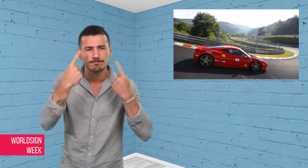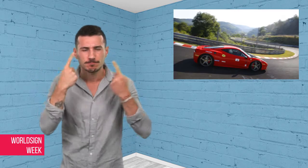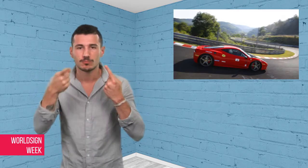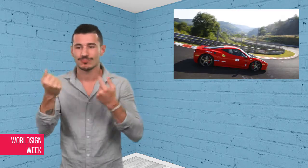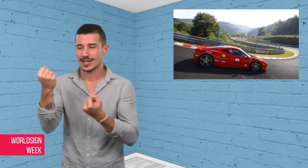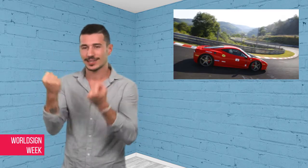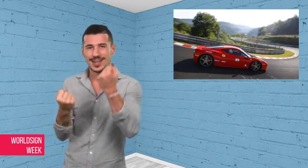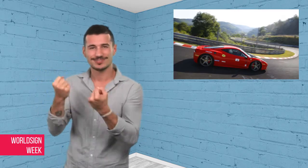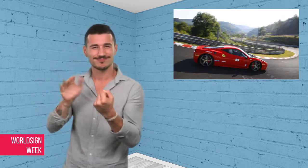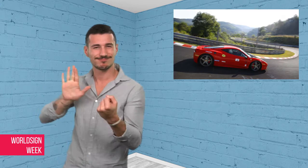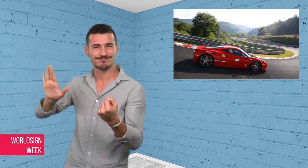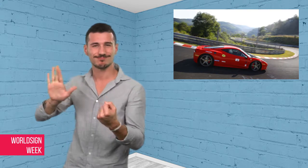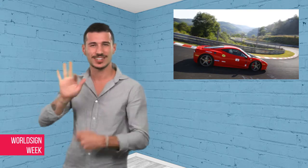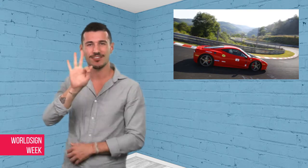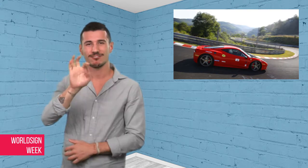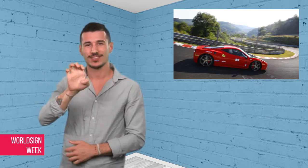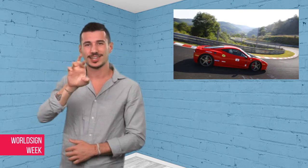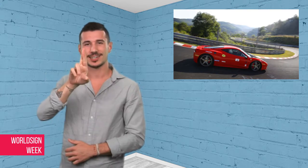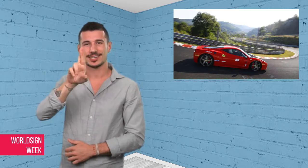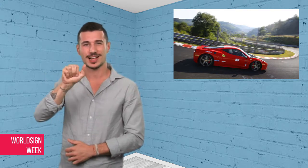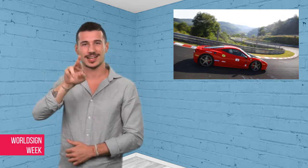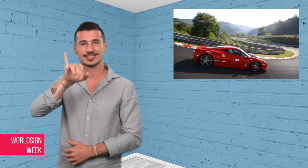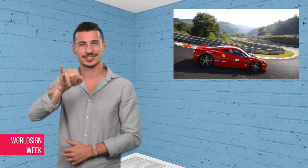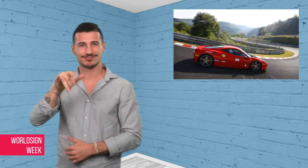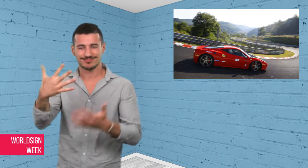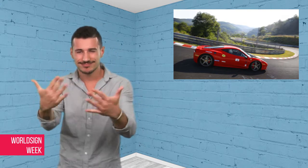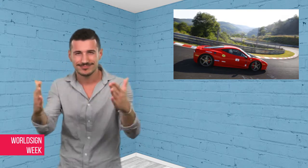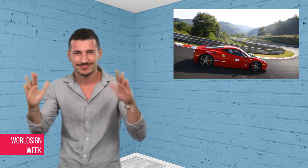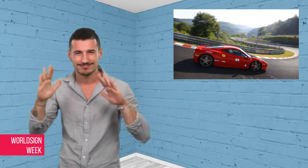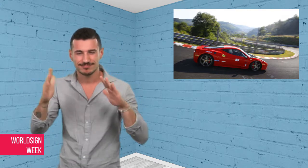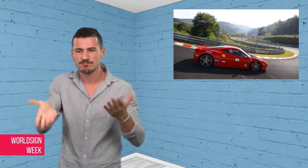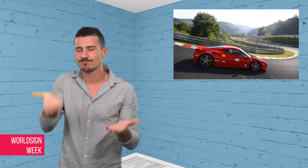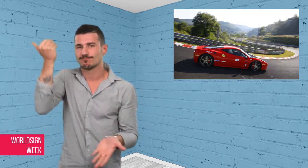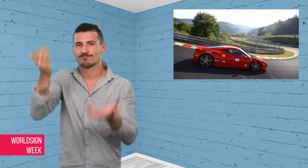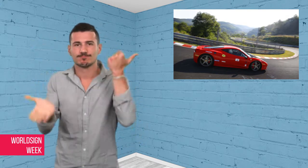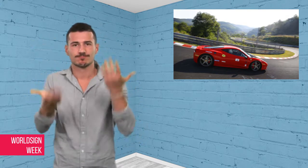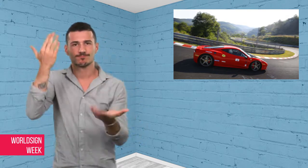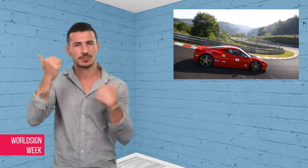record, Fabio specifically modified his Ferrari by swapping